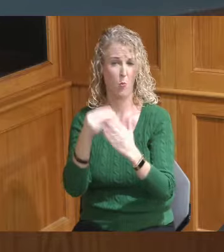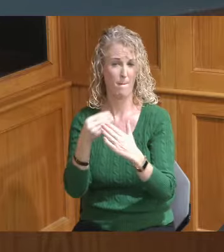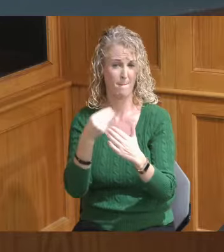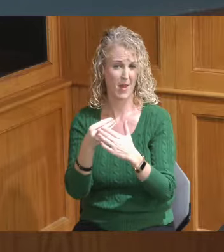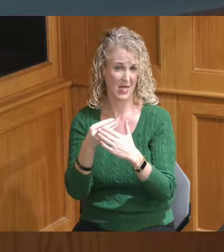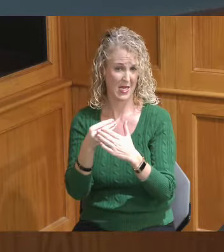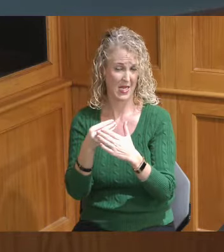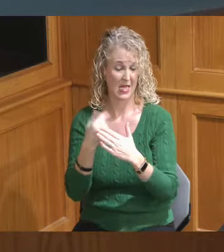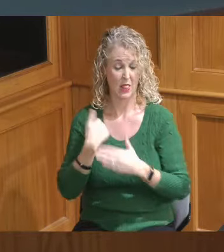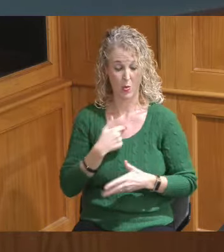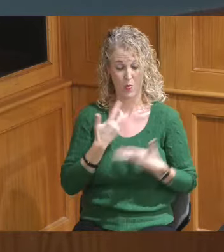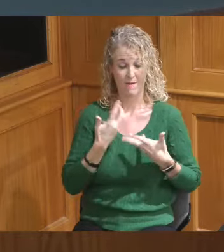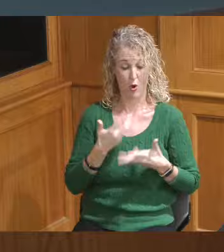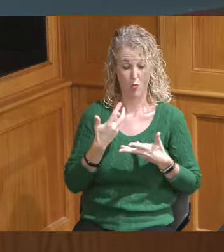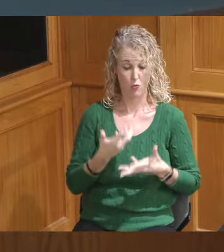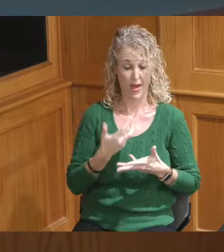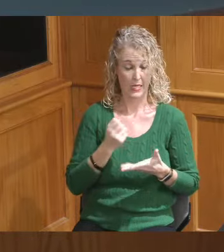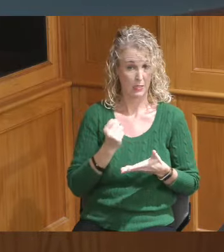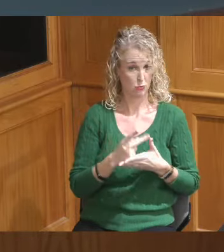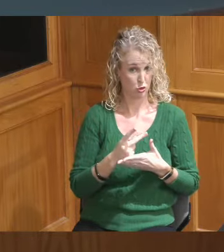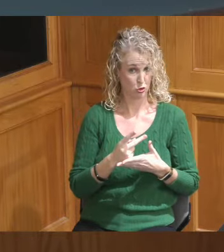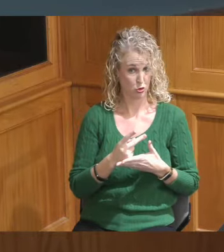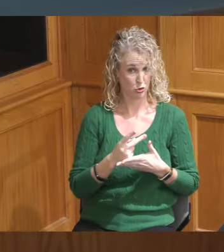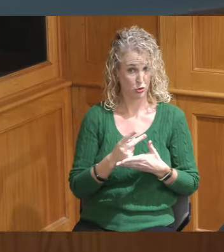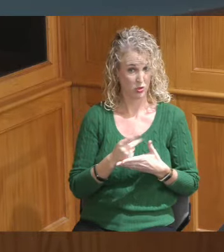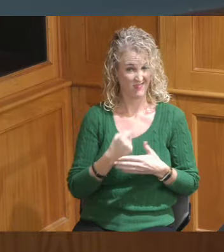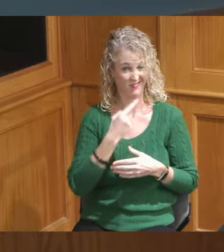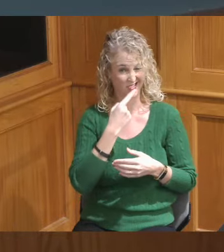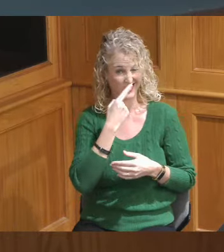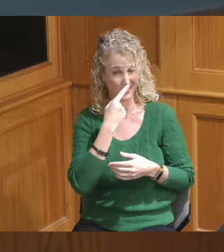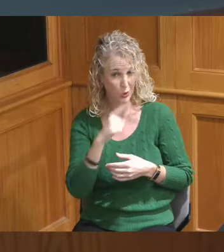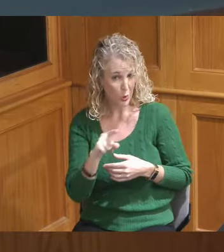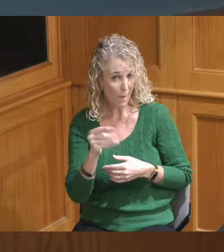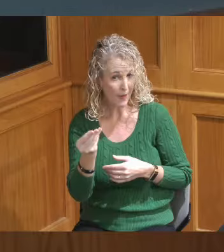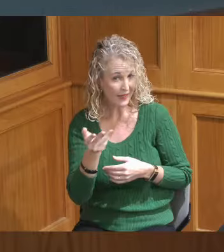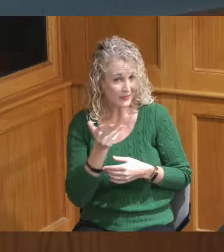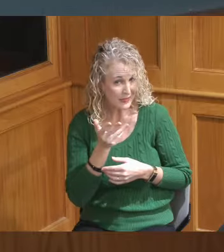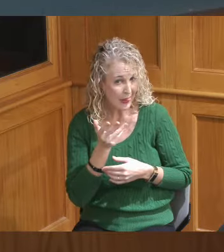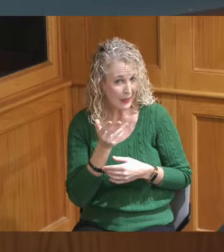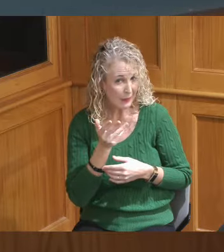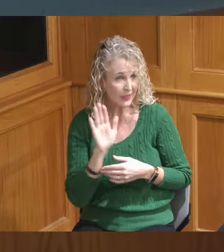have been budgeted but need to be allocated. I would appreciate that kind of analysis as to how